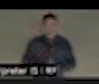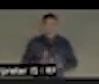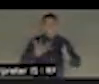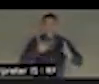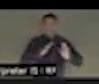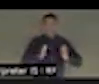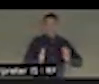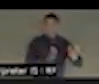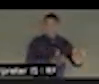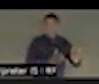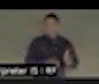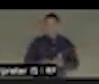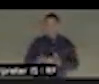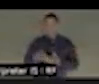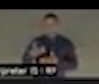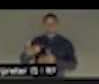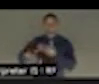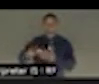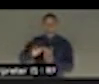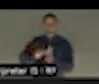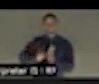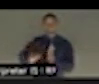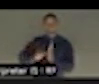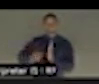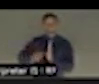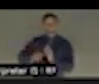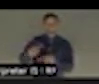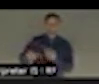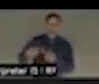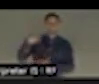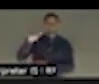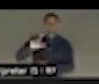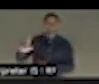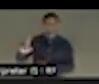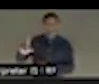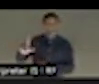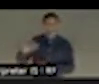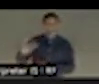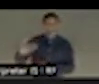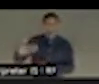on the Funka website and we can send a link to that in the email that we send